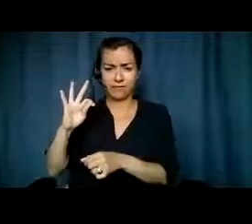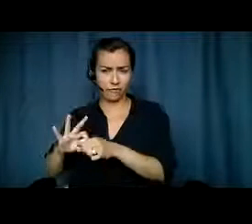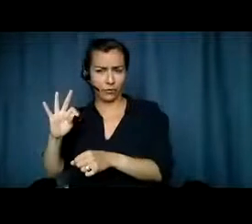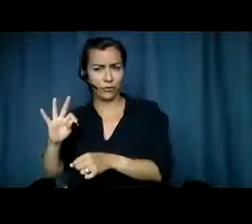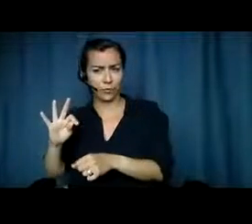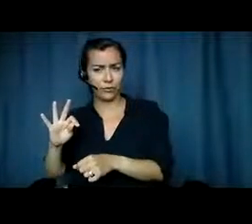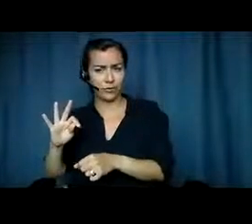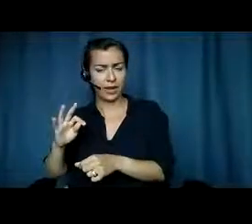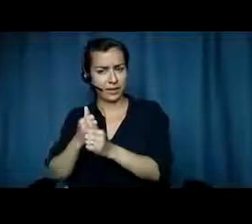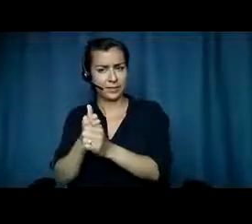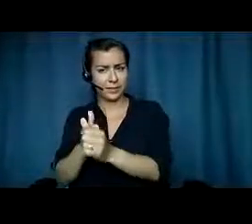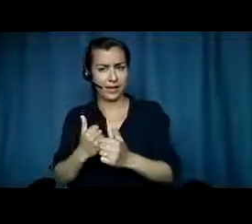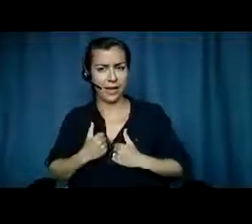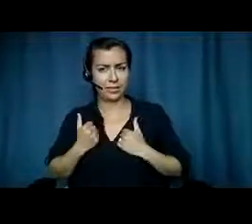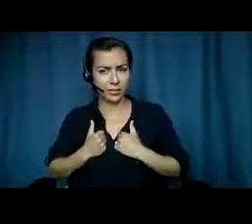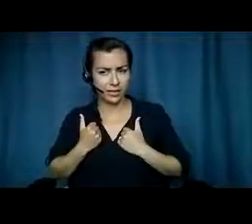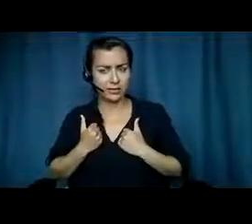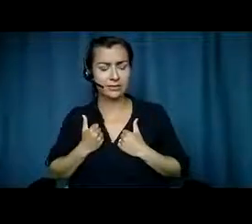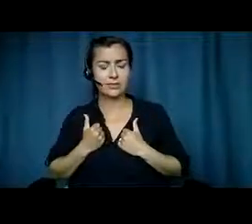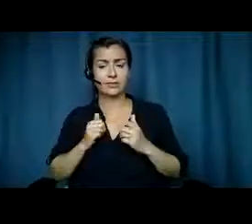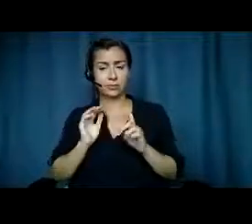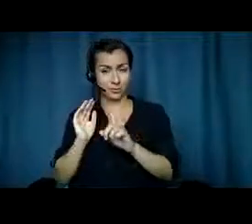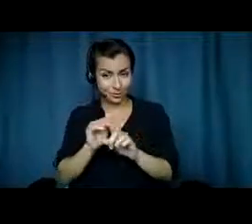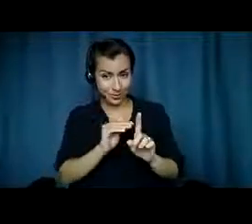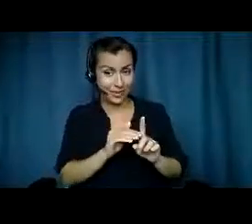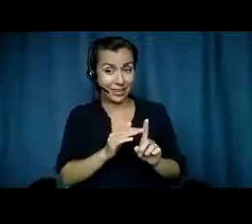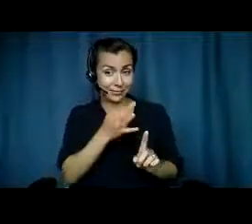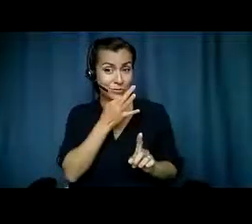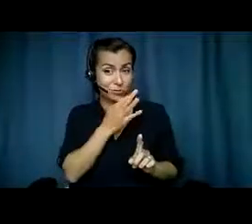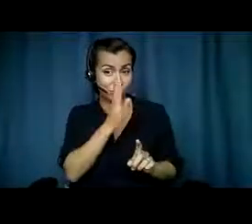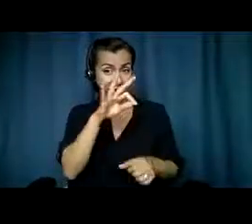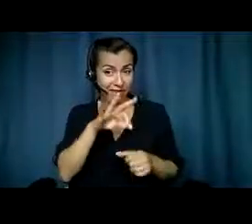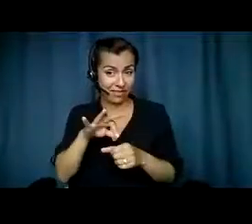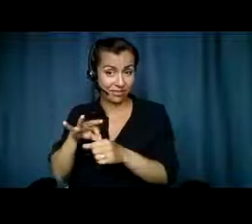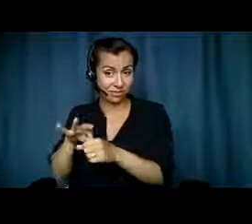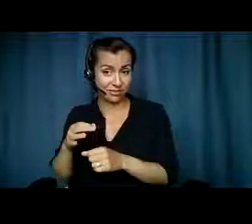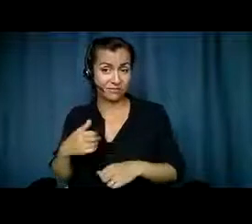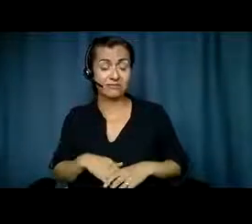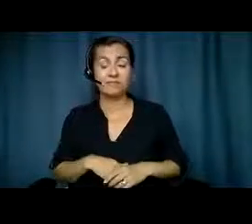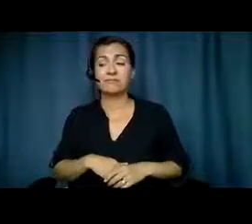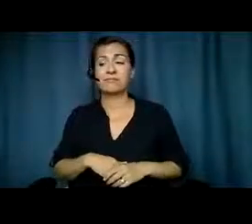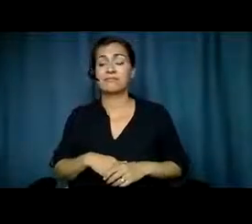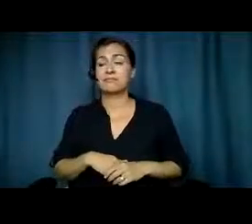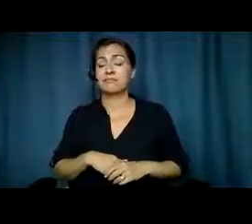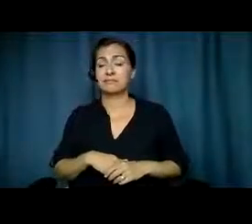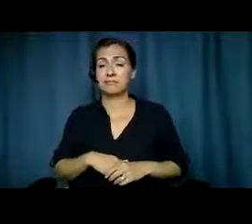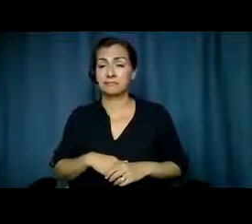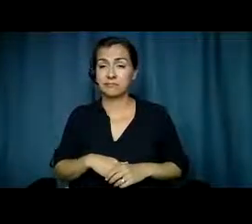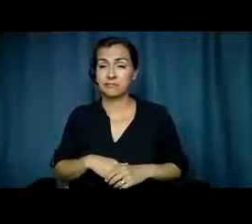and my work here includes disability policy work, advocacy and research. Today I'm going to share some findings from our